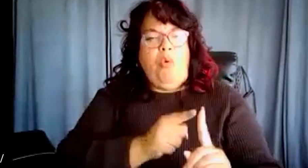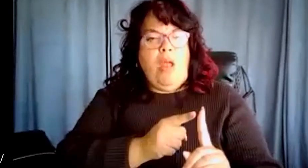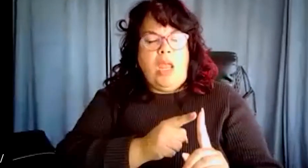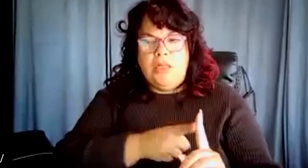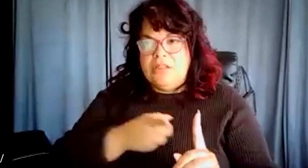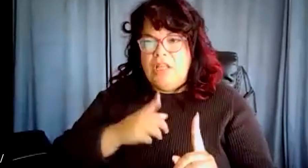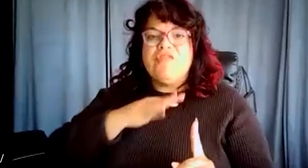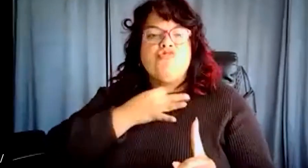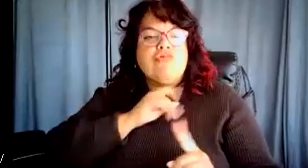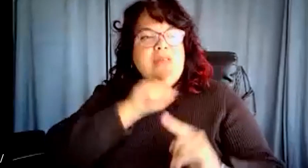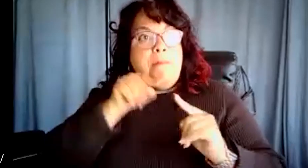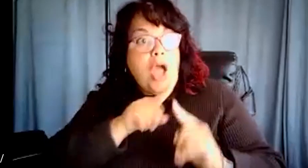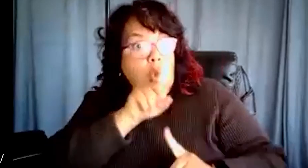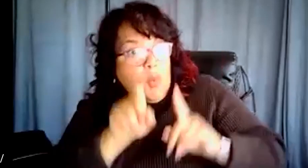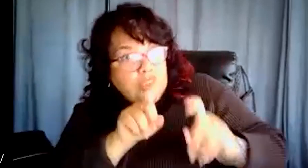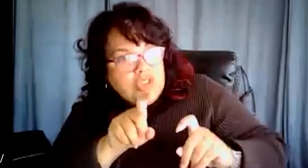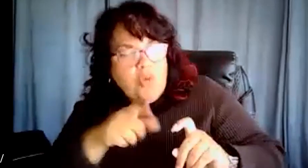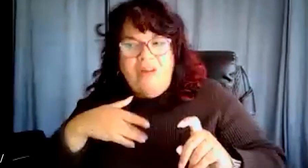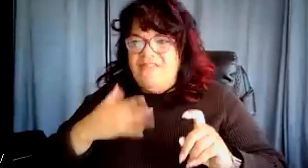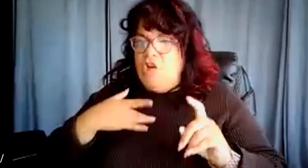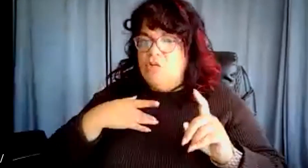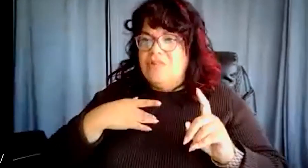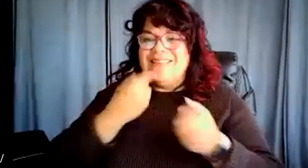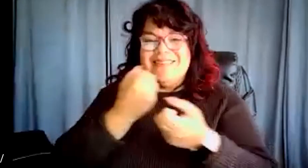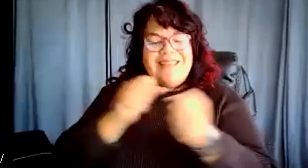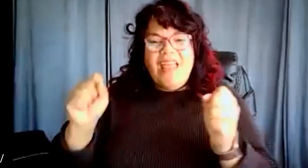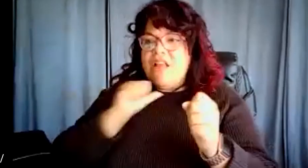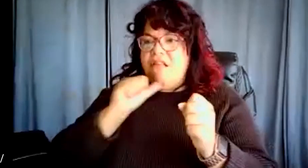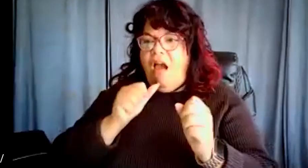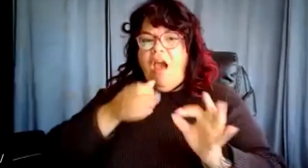questions answered in what feels like a safe and non-judgmental space.